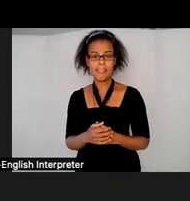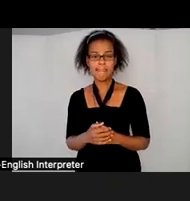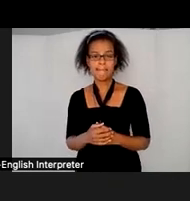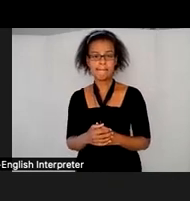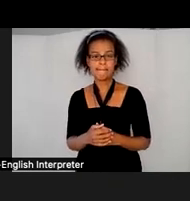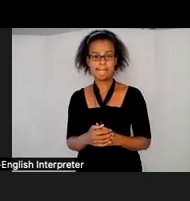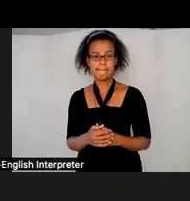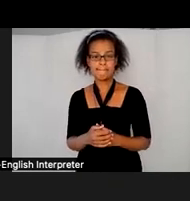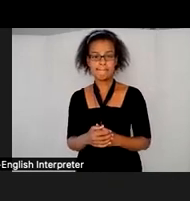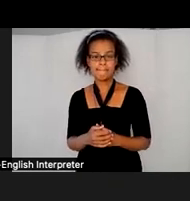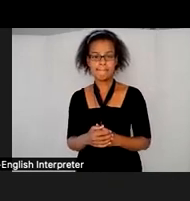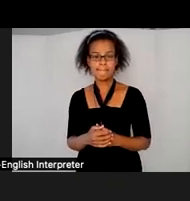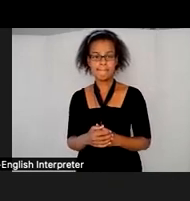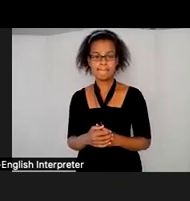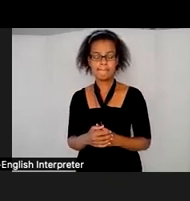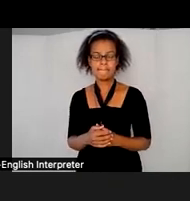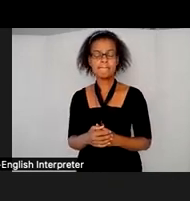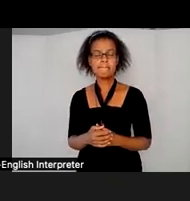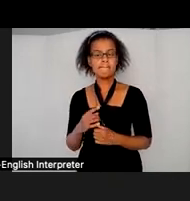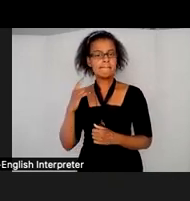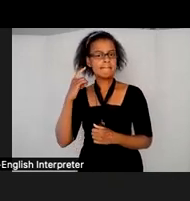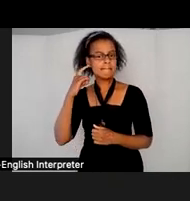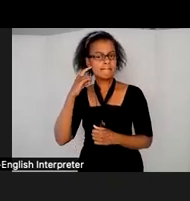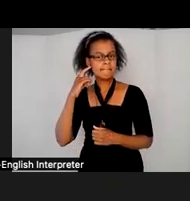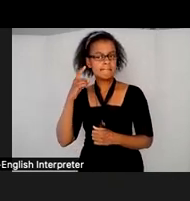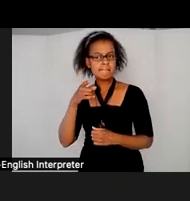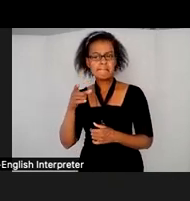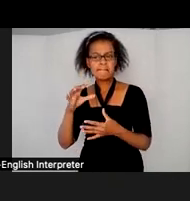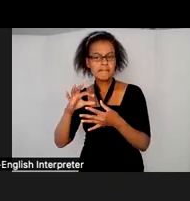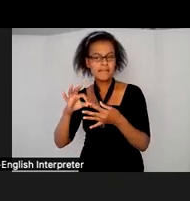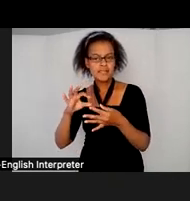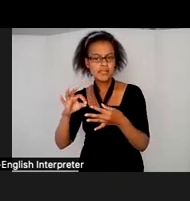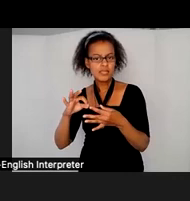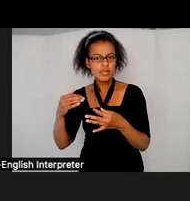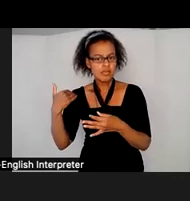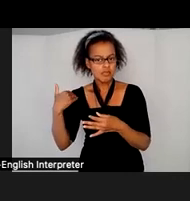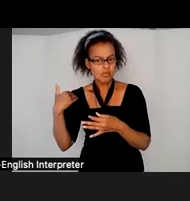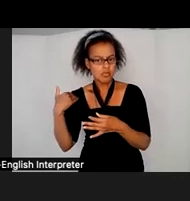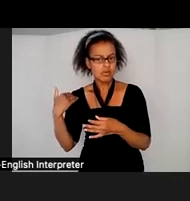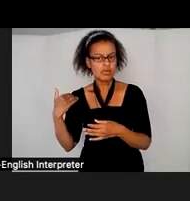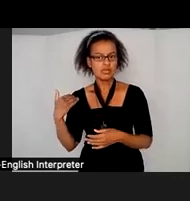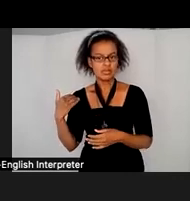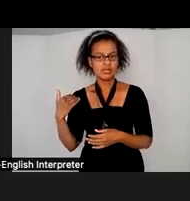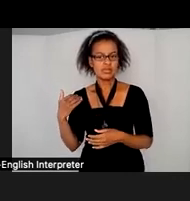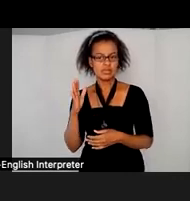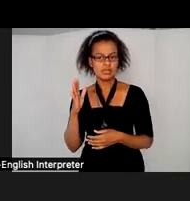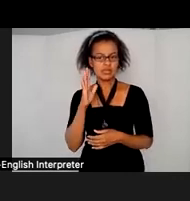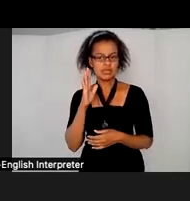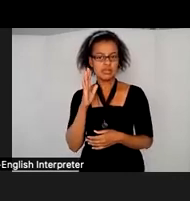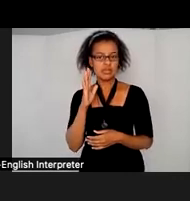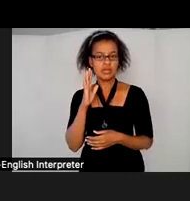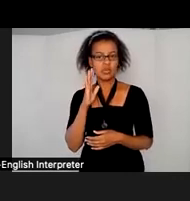And I did hear earlier that you all be receiving support when it comes to outreach.